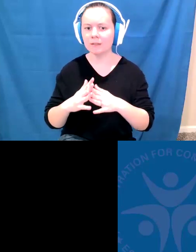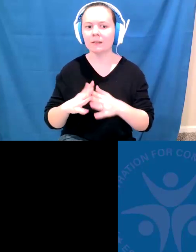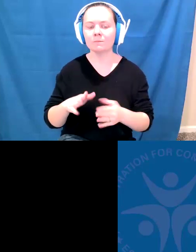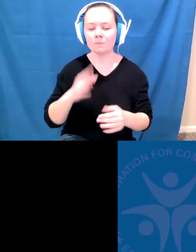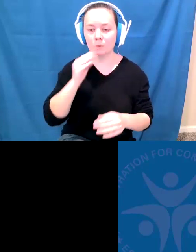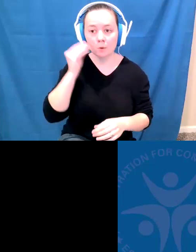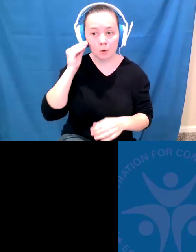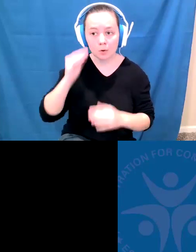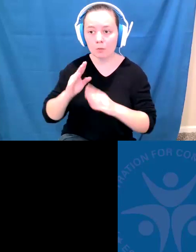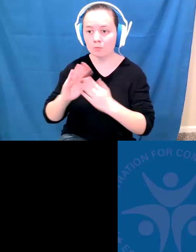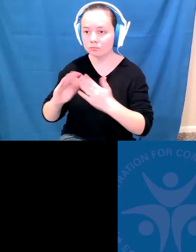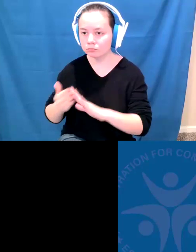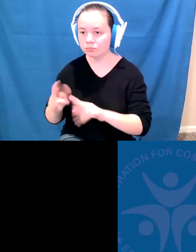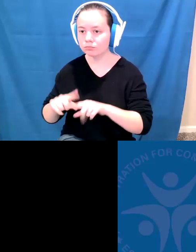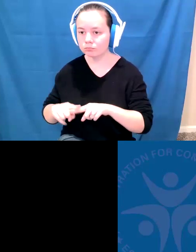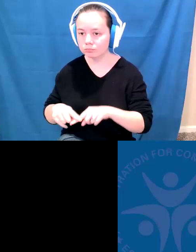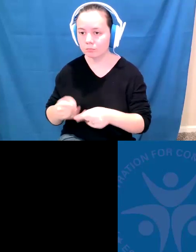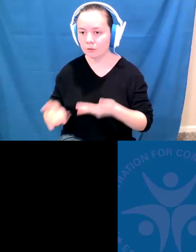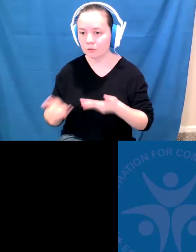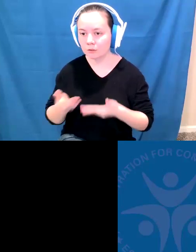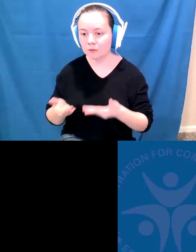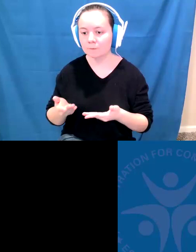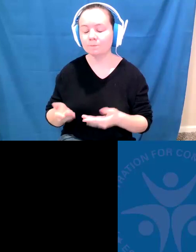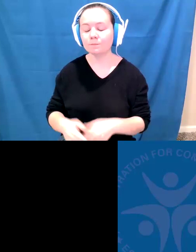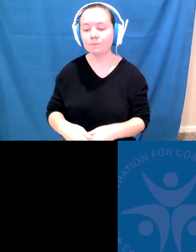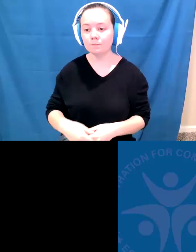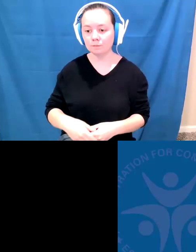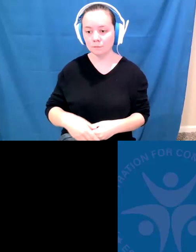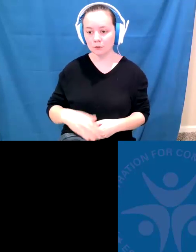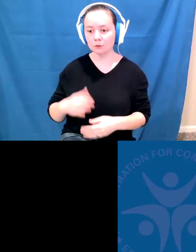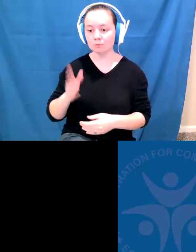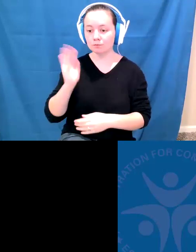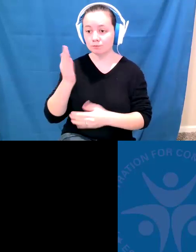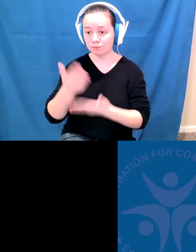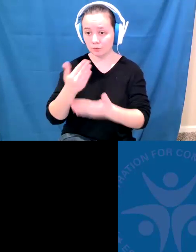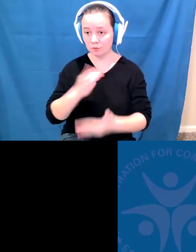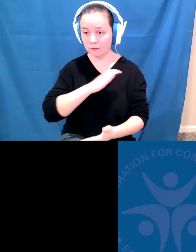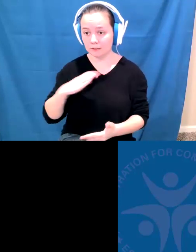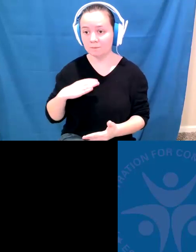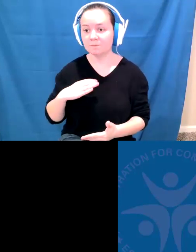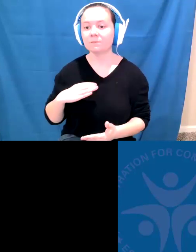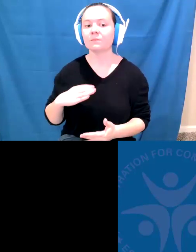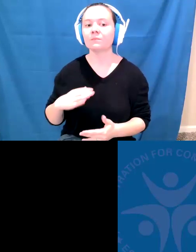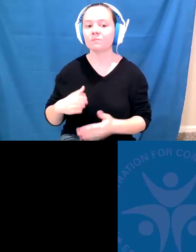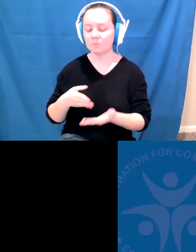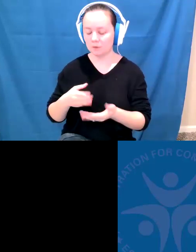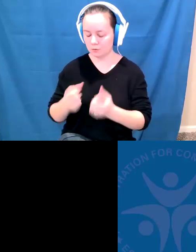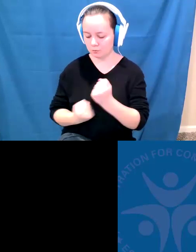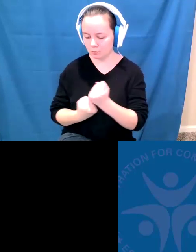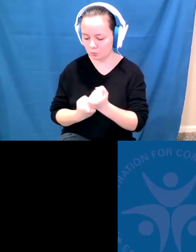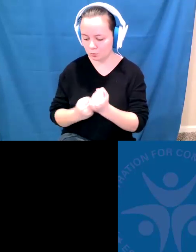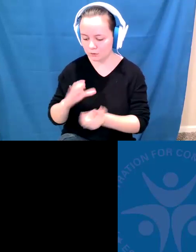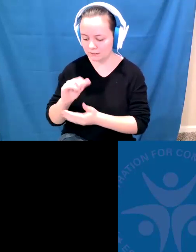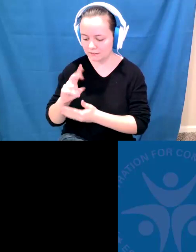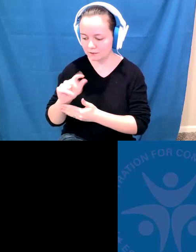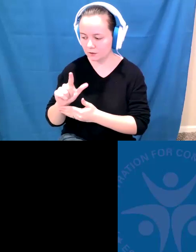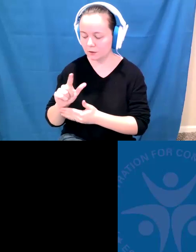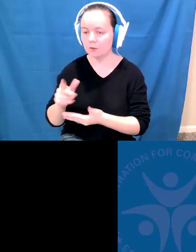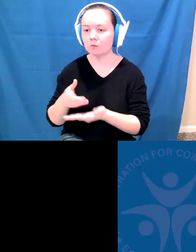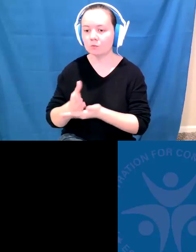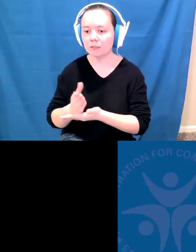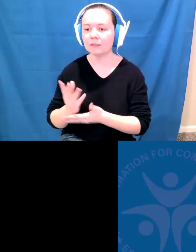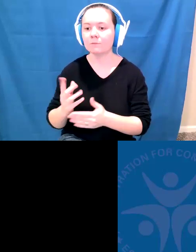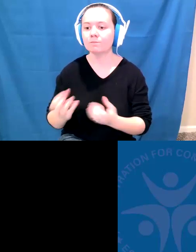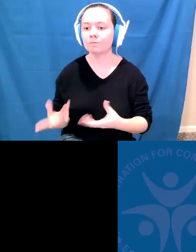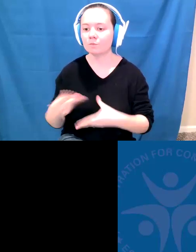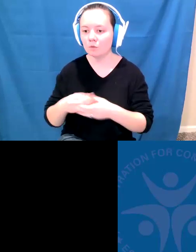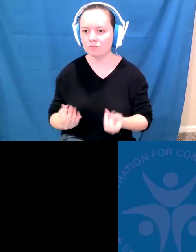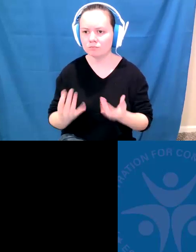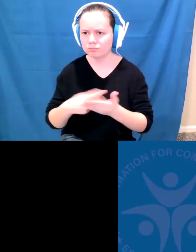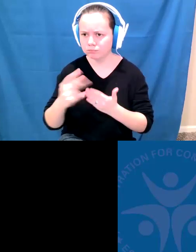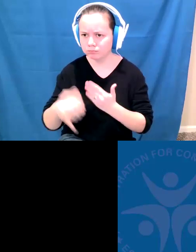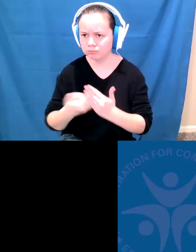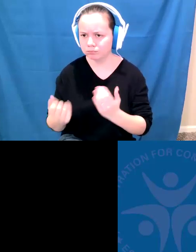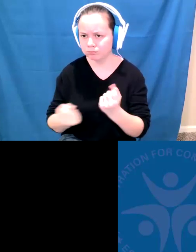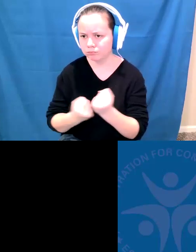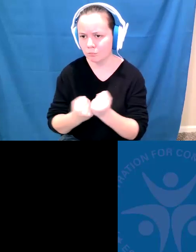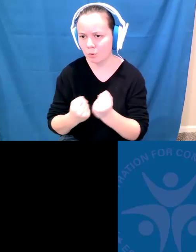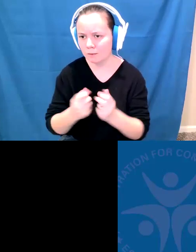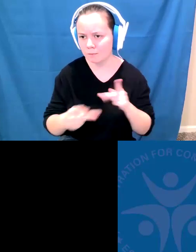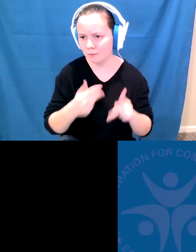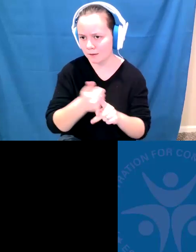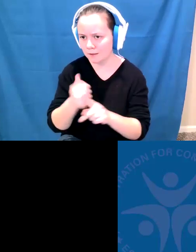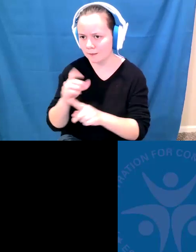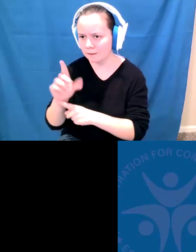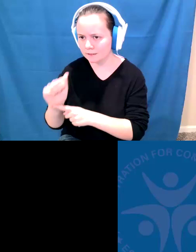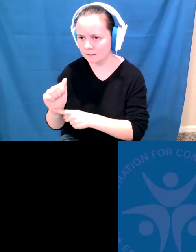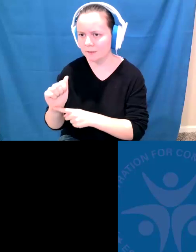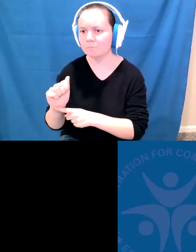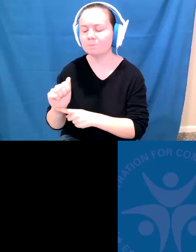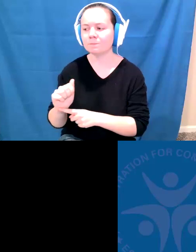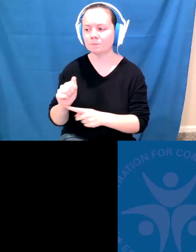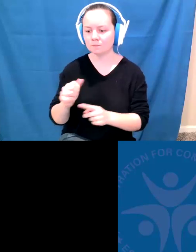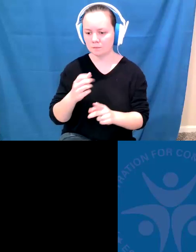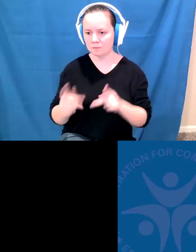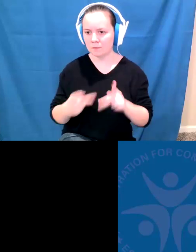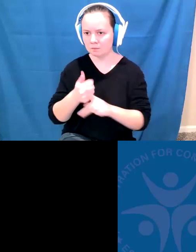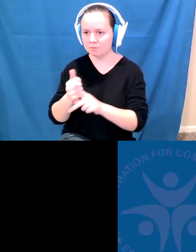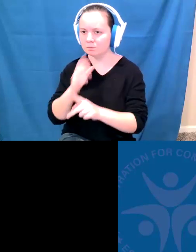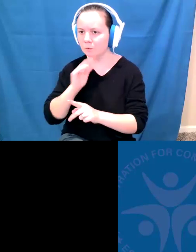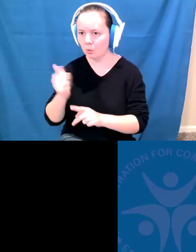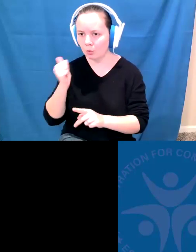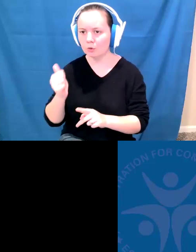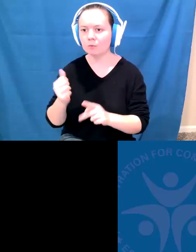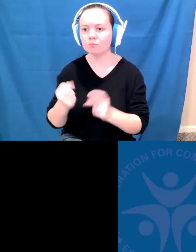She has appeared before Congress and the U.S. Commission on Civil Rights and has been part of countless coalitions of people with disabilities, older adults, and advocates, often in her role as a civil rights attorney. Alison, welcome, and the floor is yours.